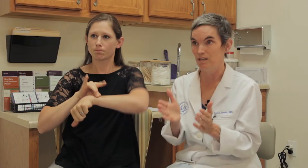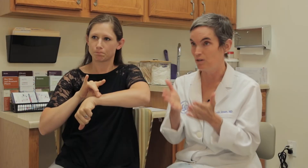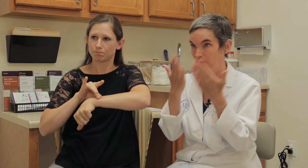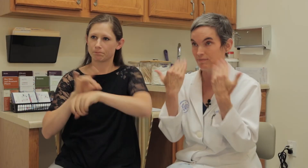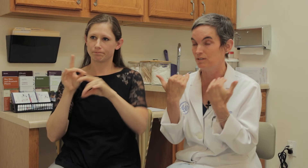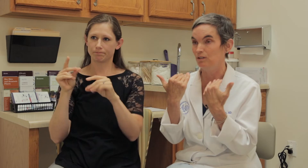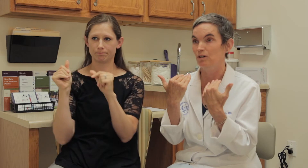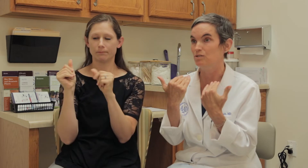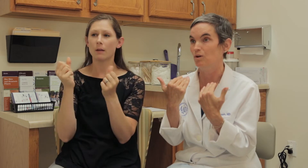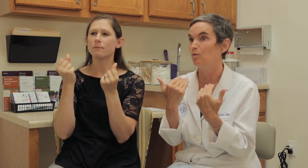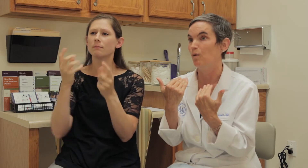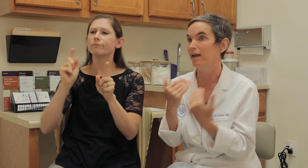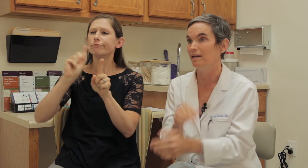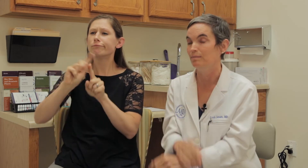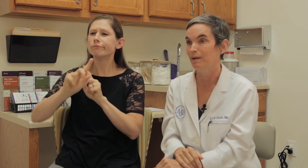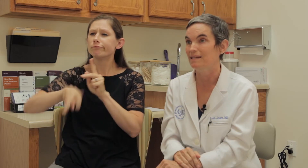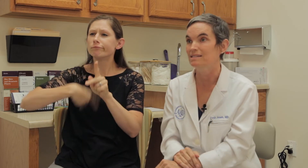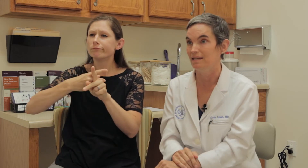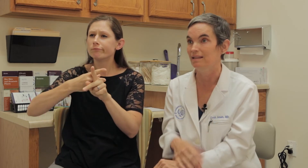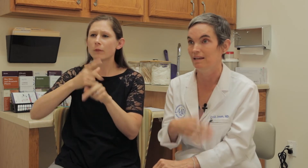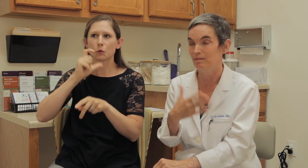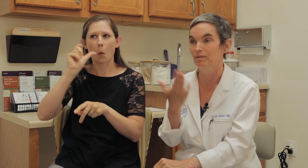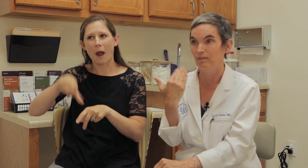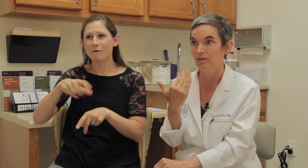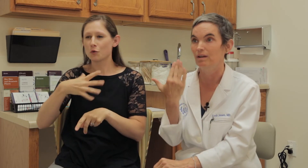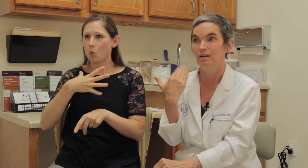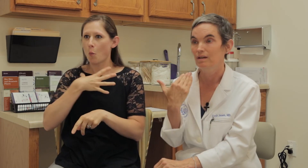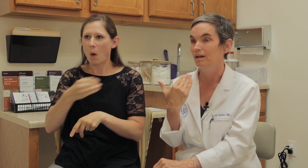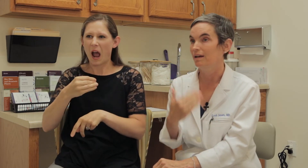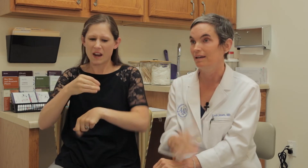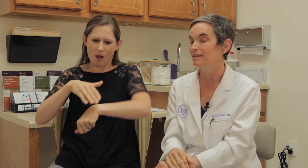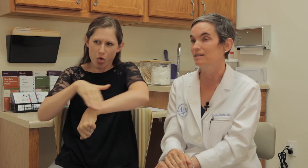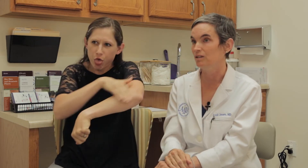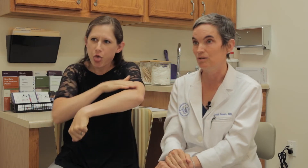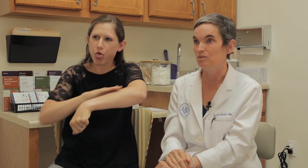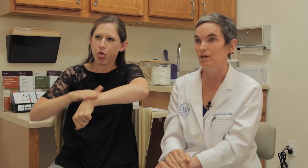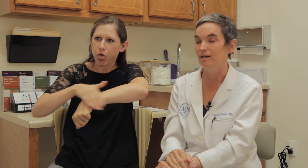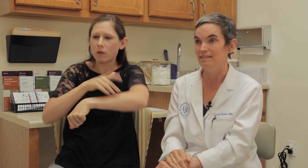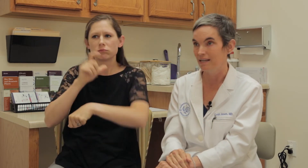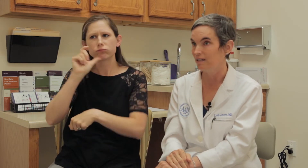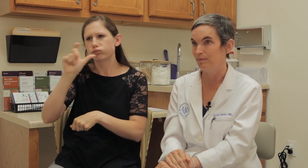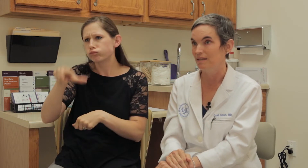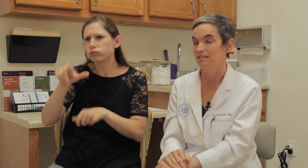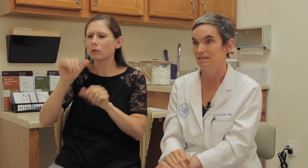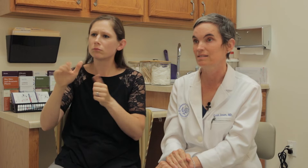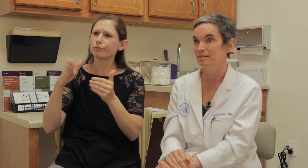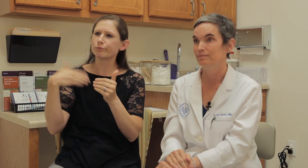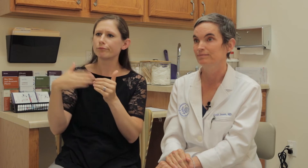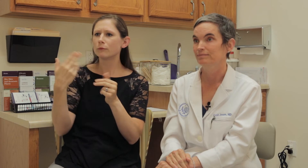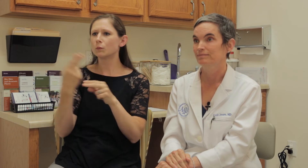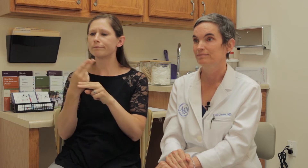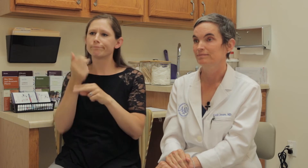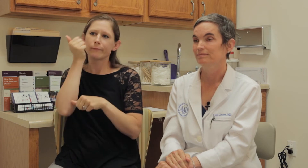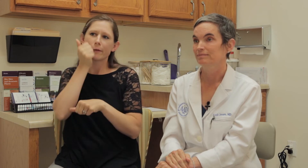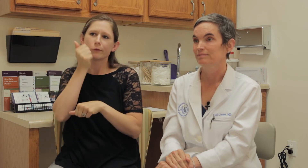They don't have to look so white and pasty. They can be very easy to use on a daily basis.